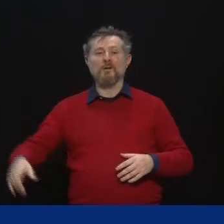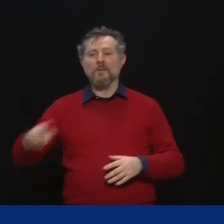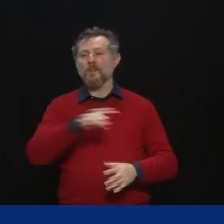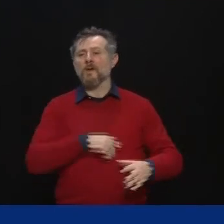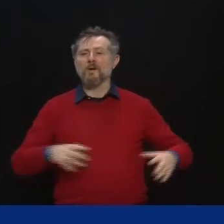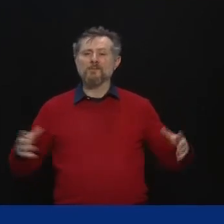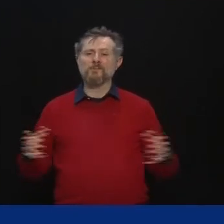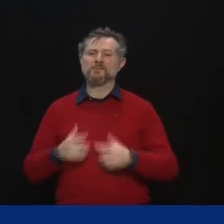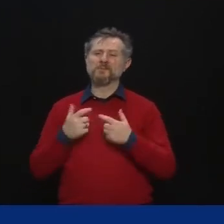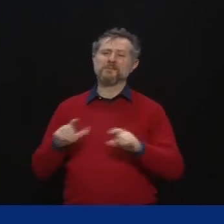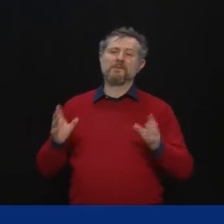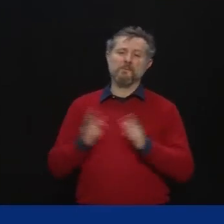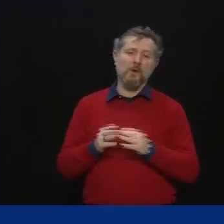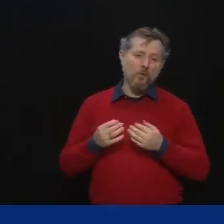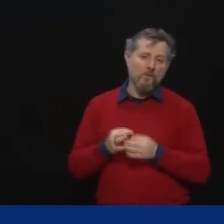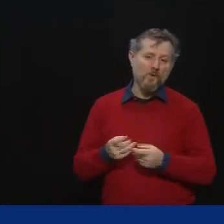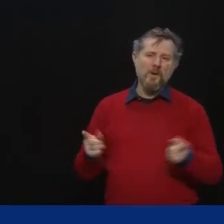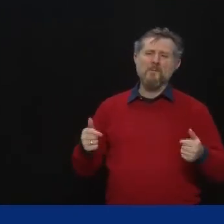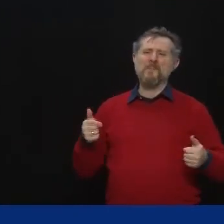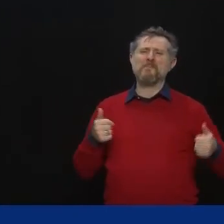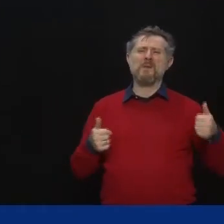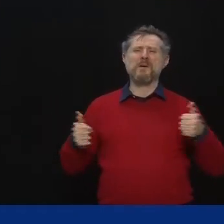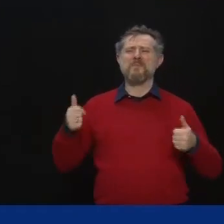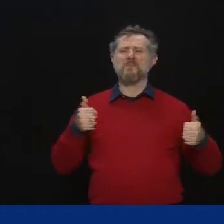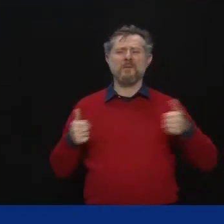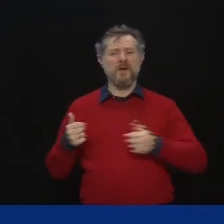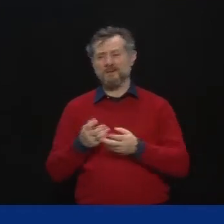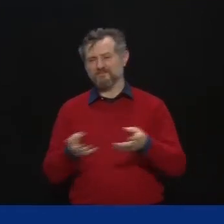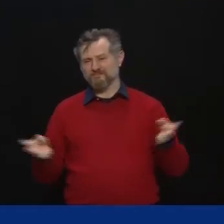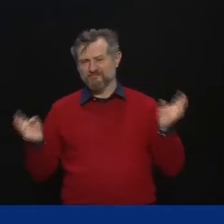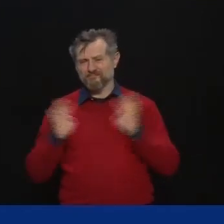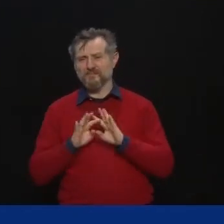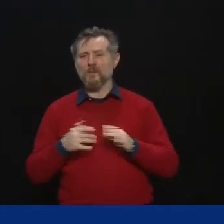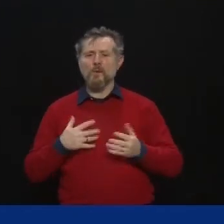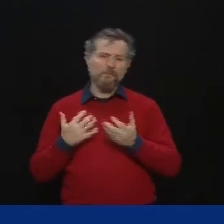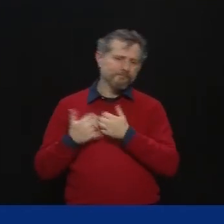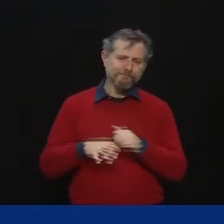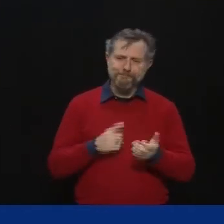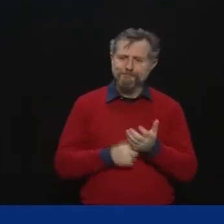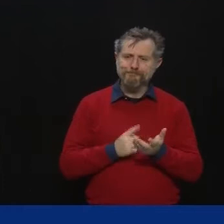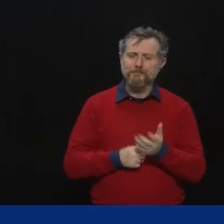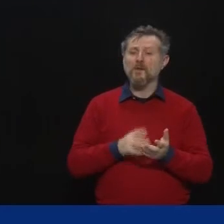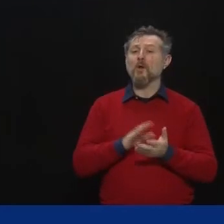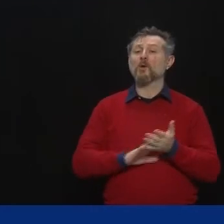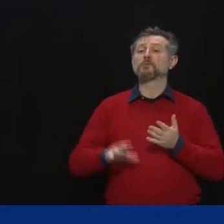WE HAVE BEEN IN CONTACT WITH THE LEADERS OF THE LEADERS OF THE HIGHER EDUCATION AND WE'RE CONVENING A SYMPOSIUM OF THOSE